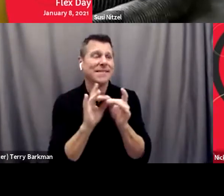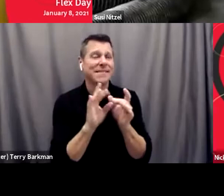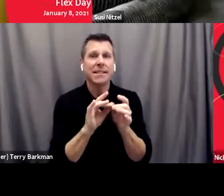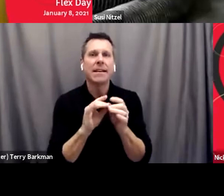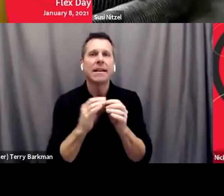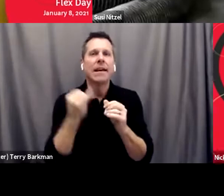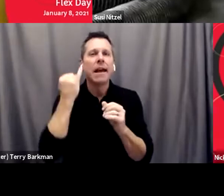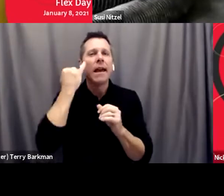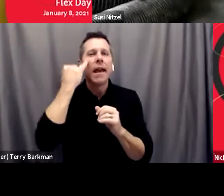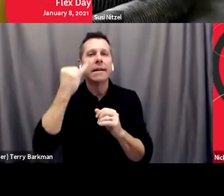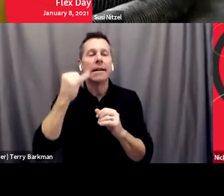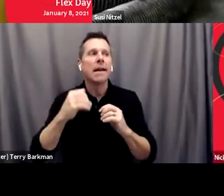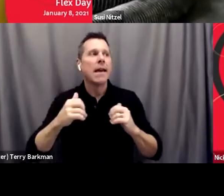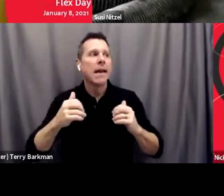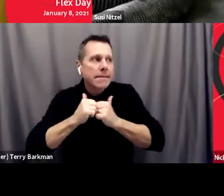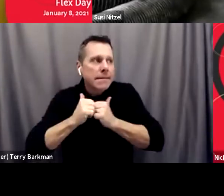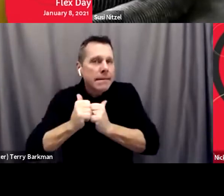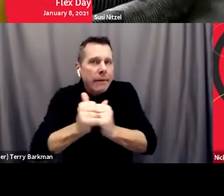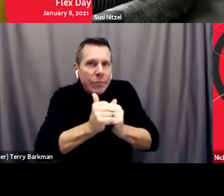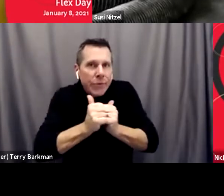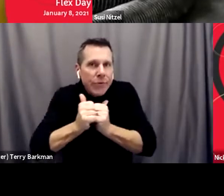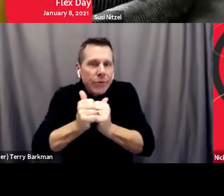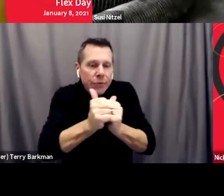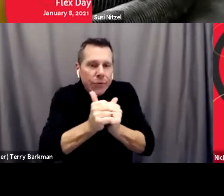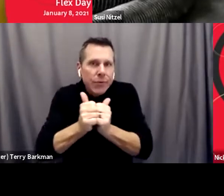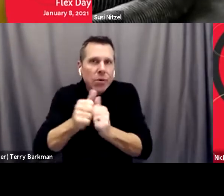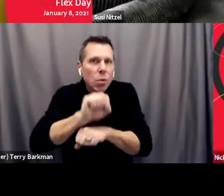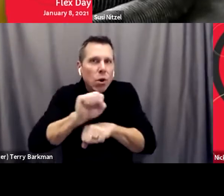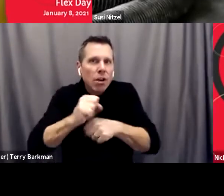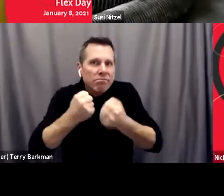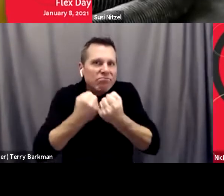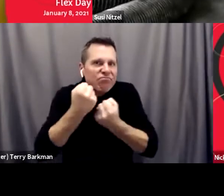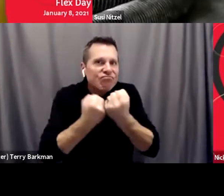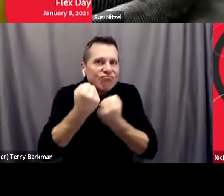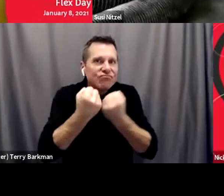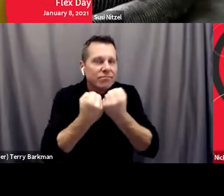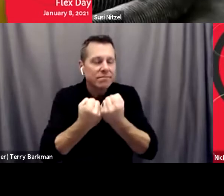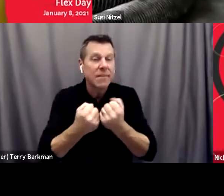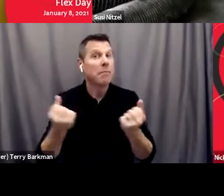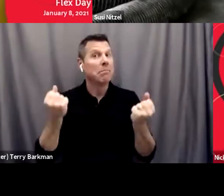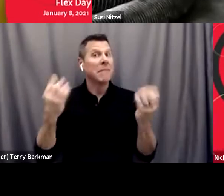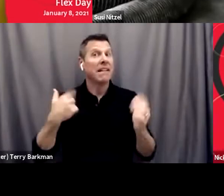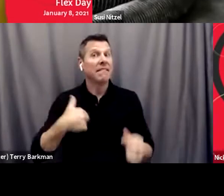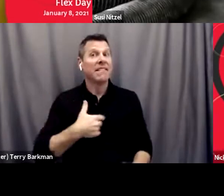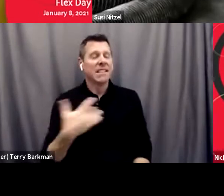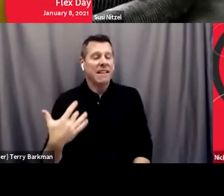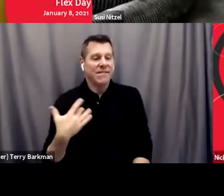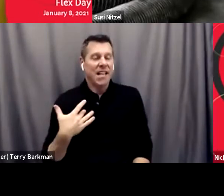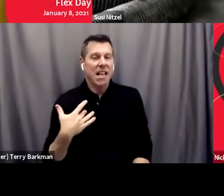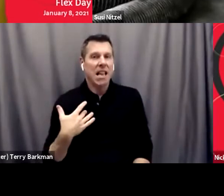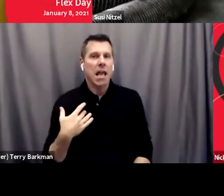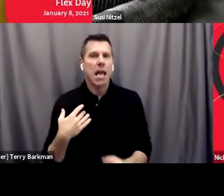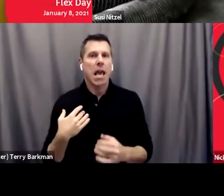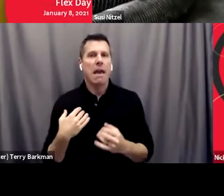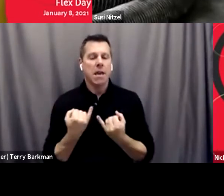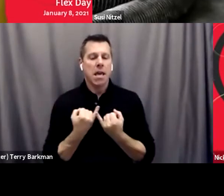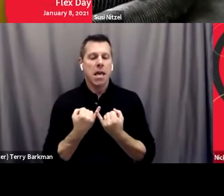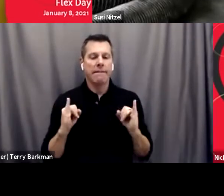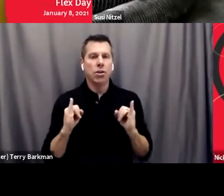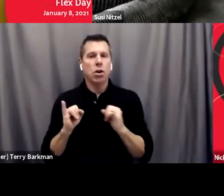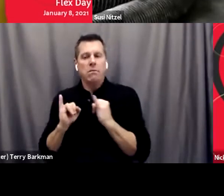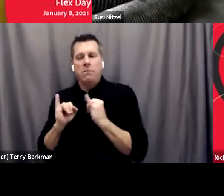together, right. I think that that, in many cases, we've all felt like we worked in our individual areas, or individual divisions and